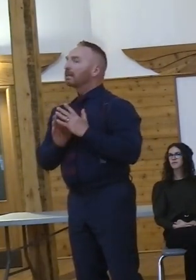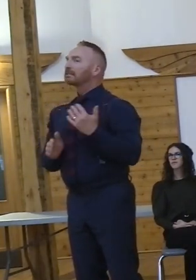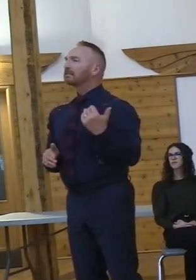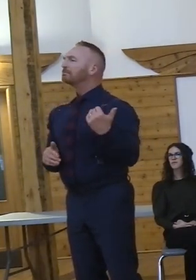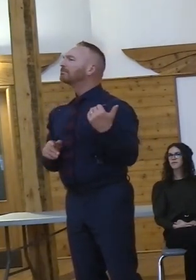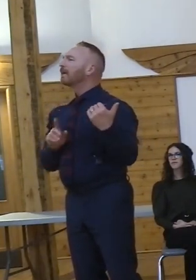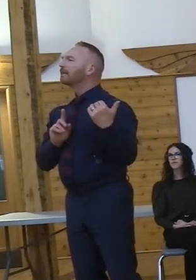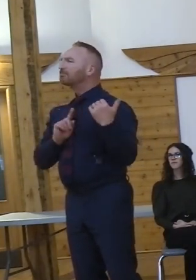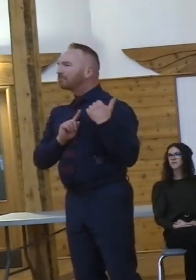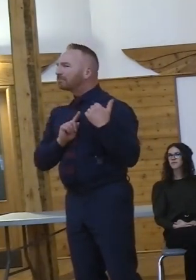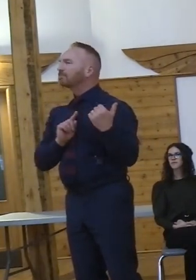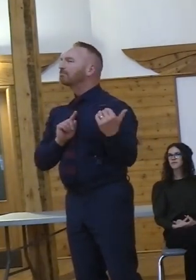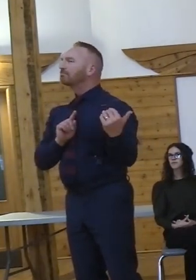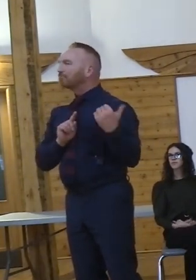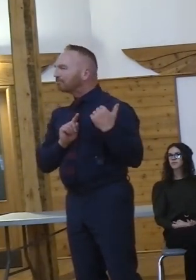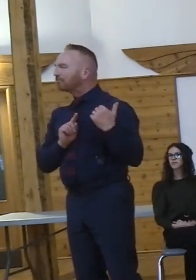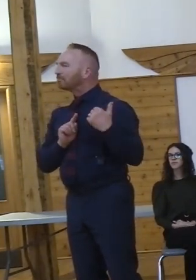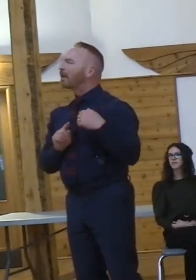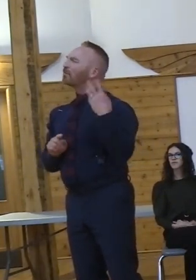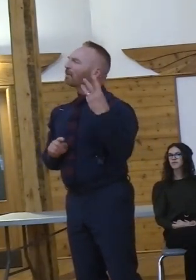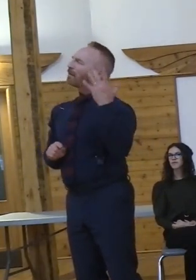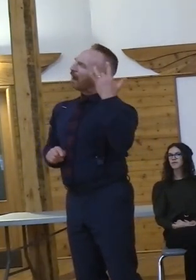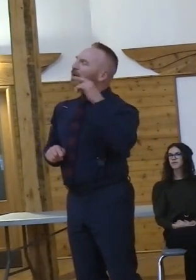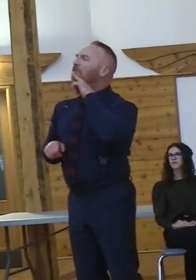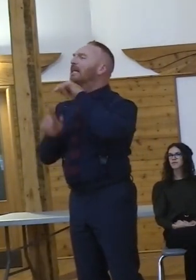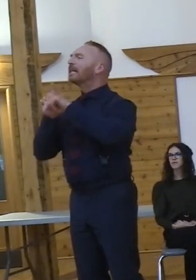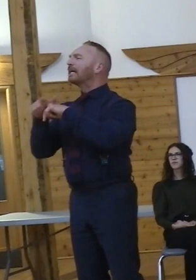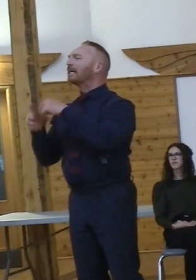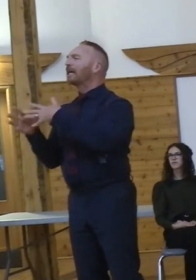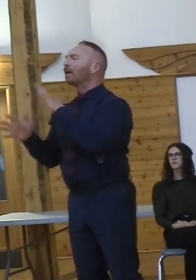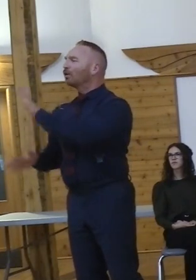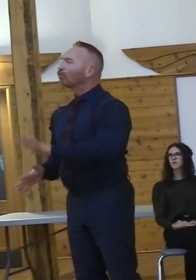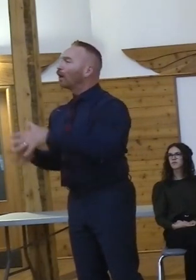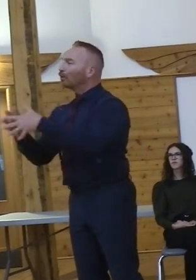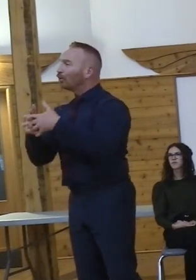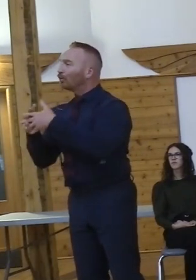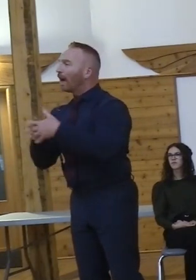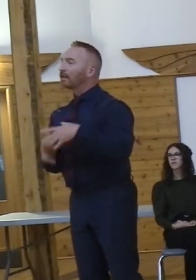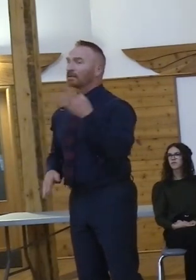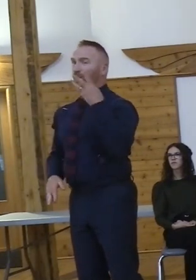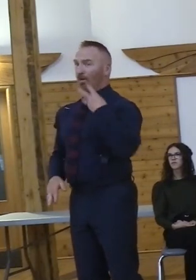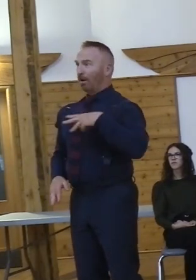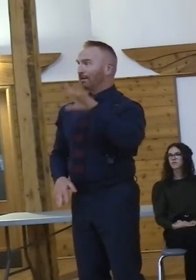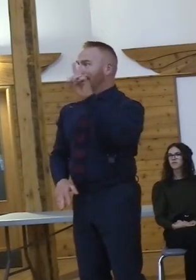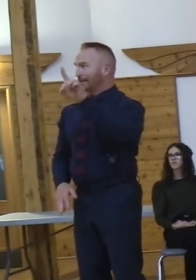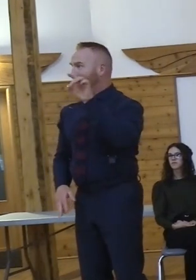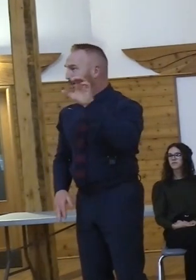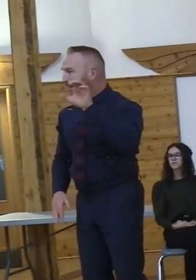You're a US based org, you're in Washington DC.